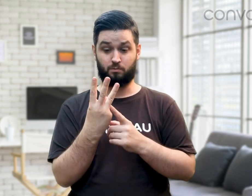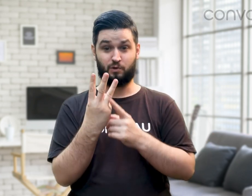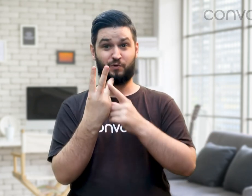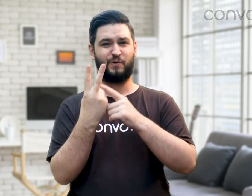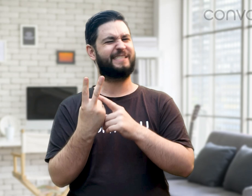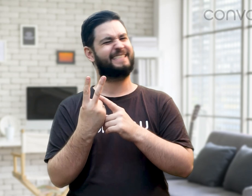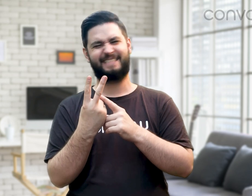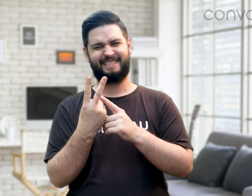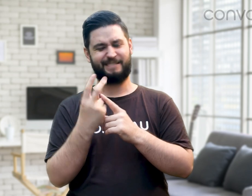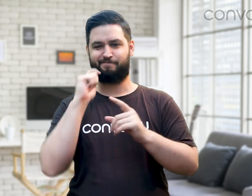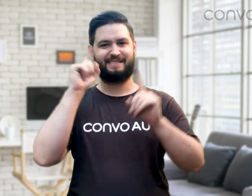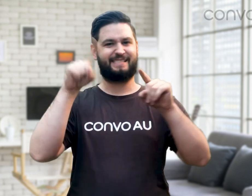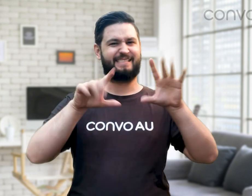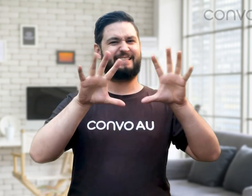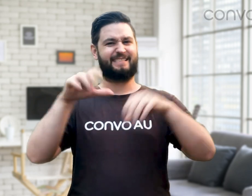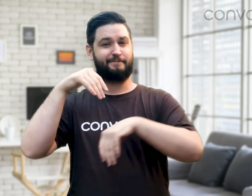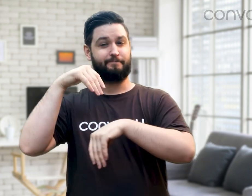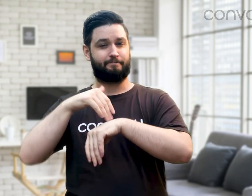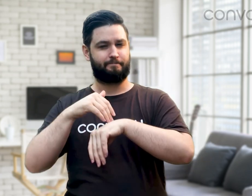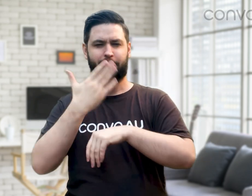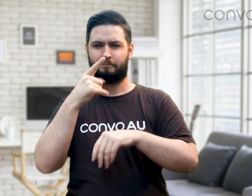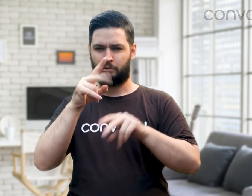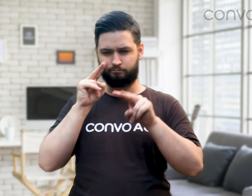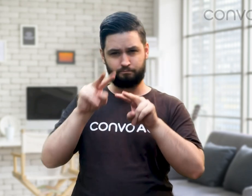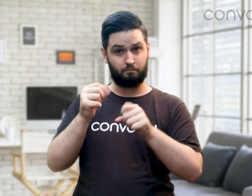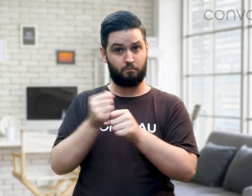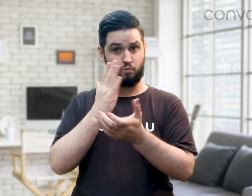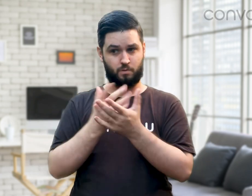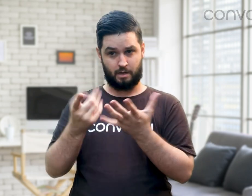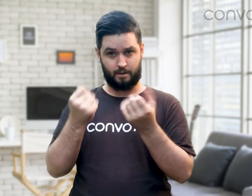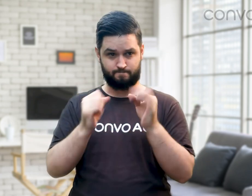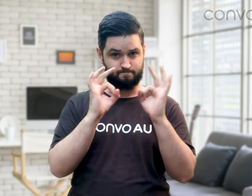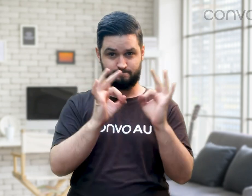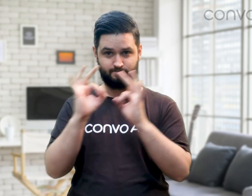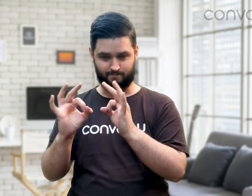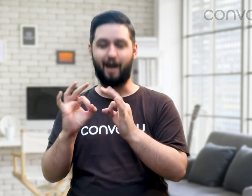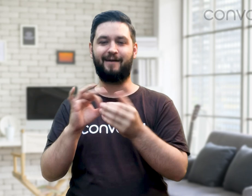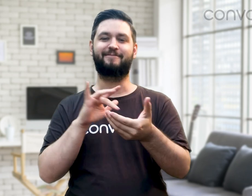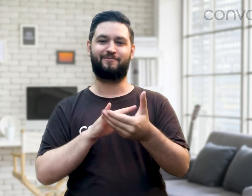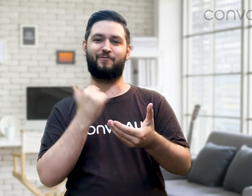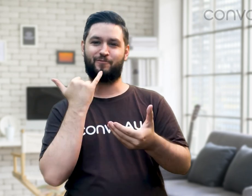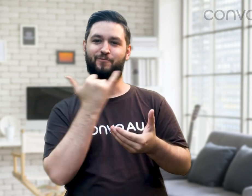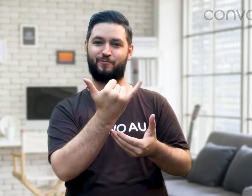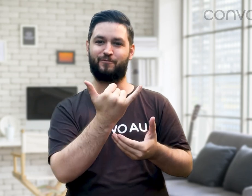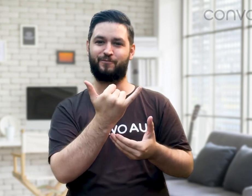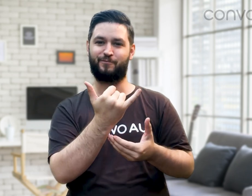If it drops to two bars, you may experience video connection problems. Ensuring that your device has a strong connection means that your call will proceed smoothly.